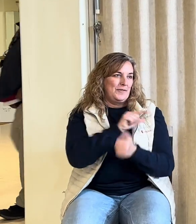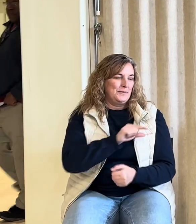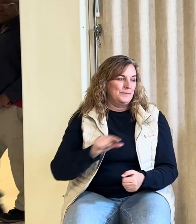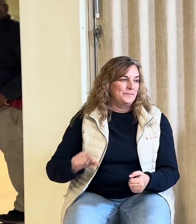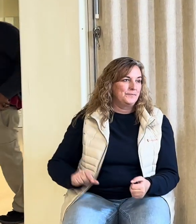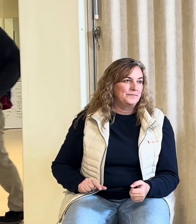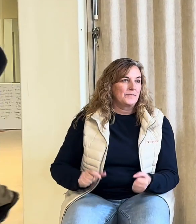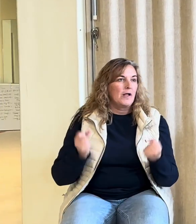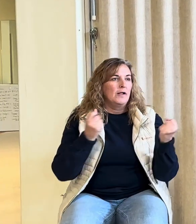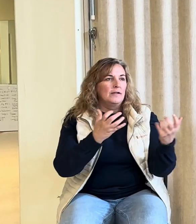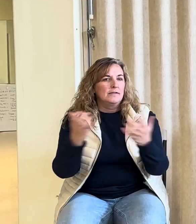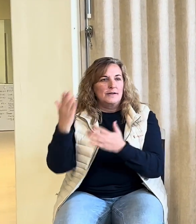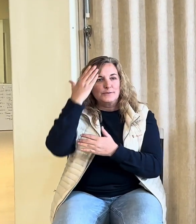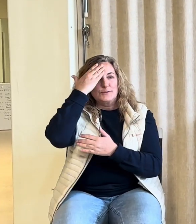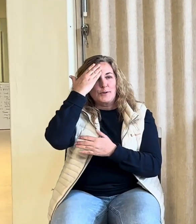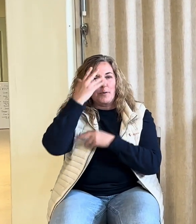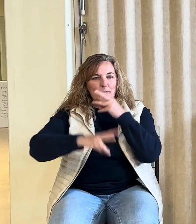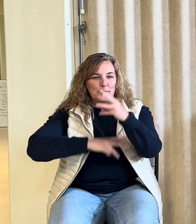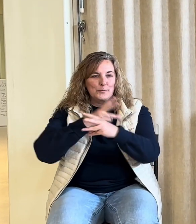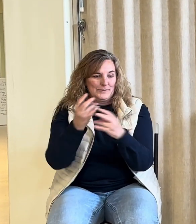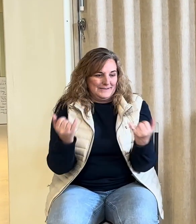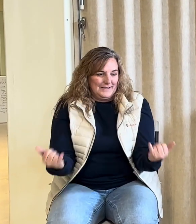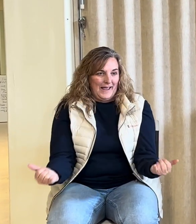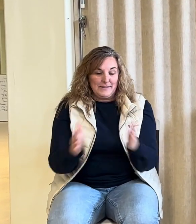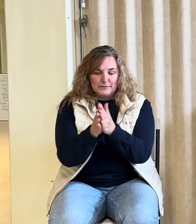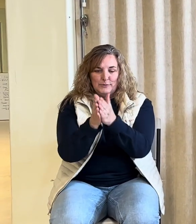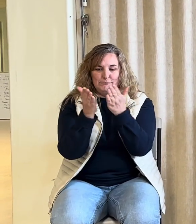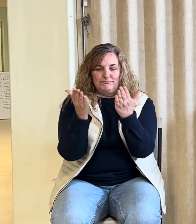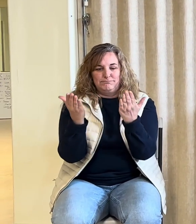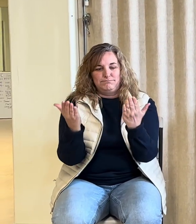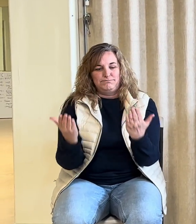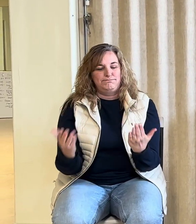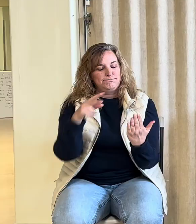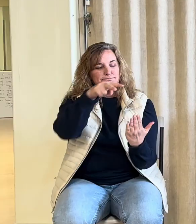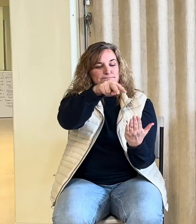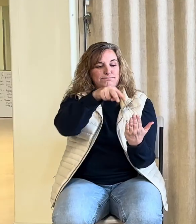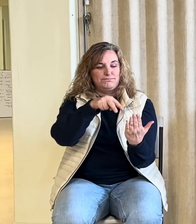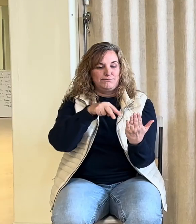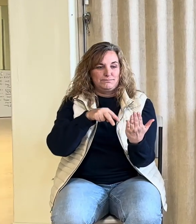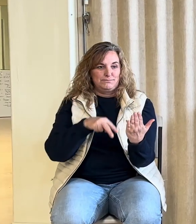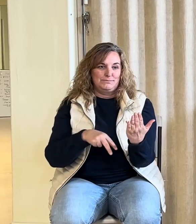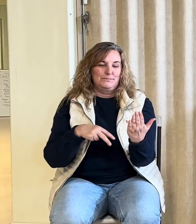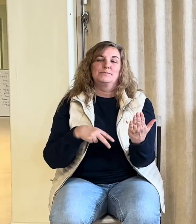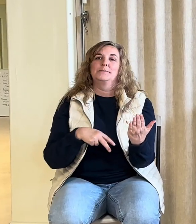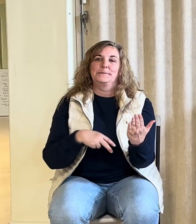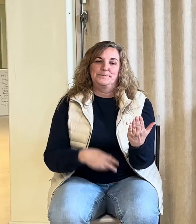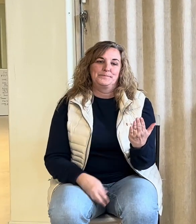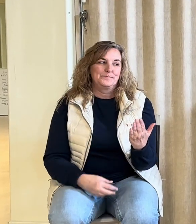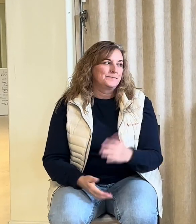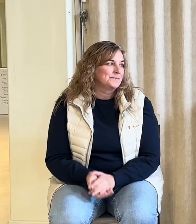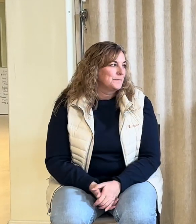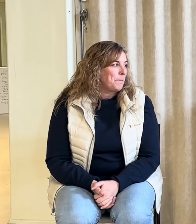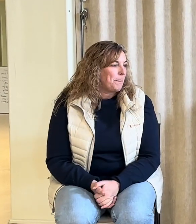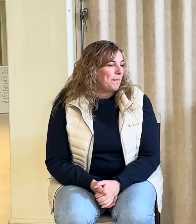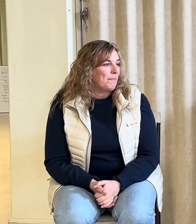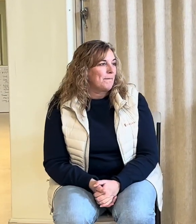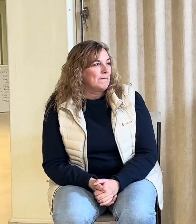There's lots to know about the world today, so open a book! Let's make our way!